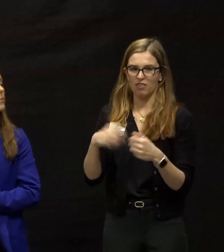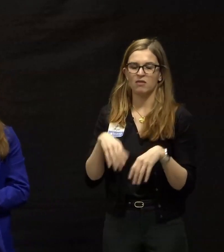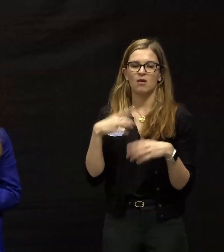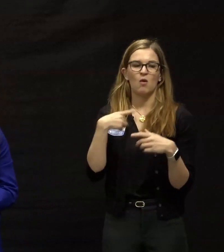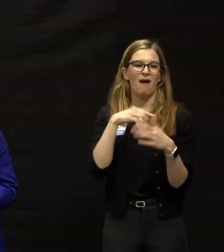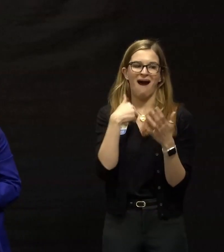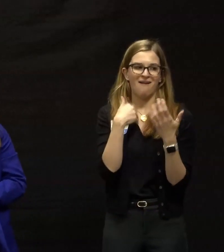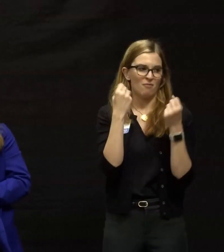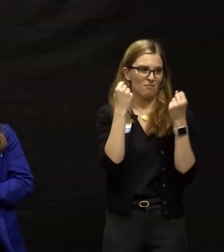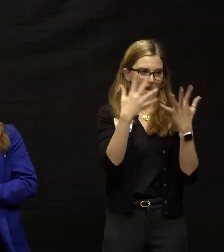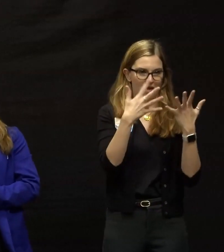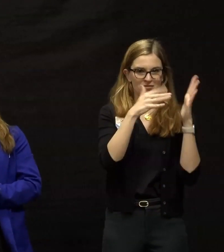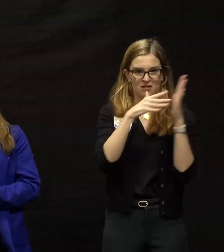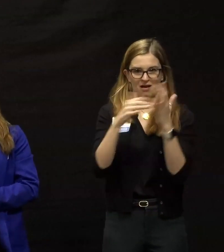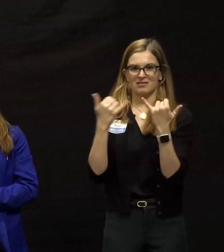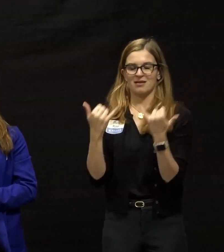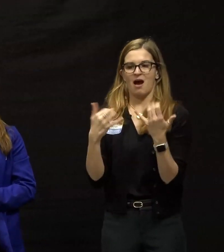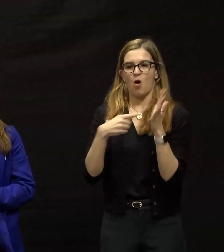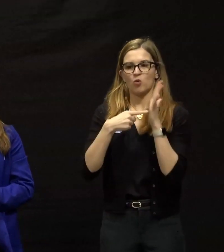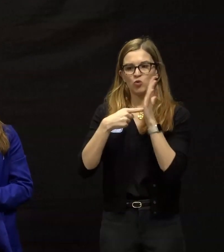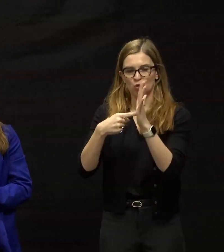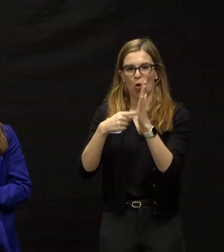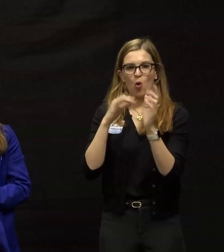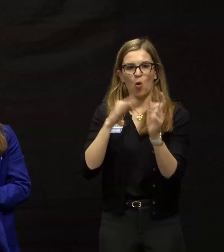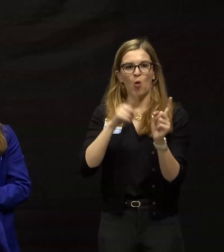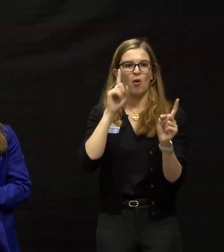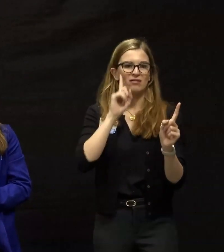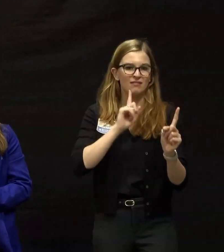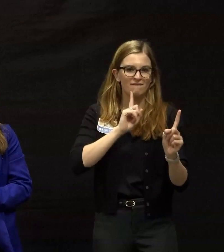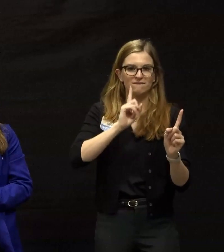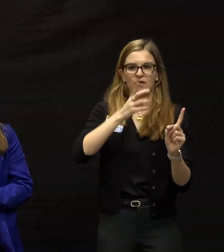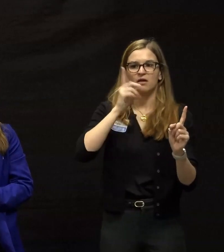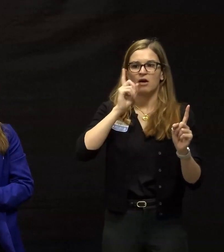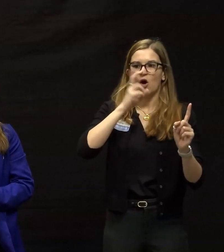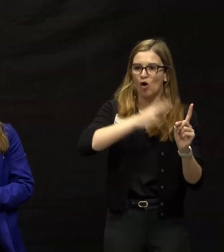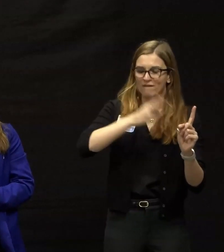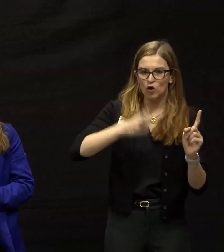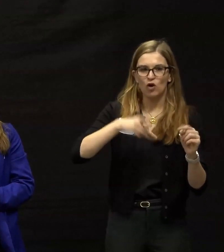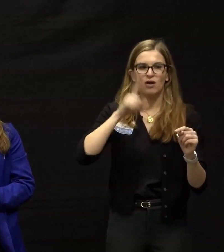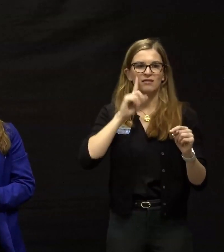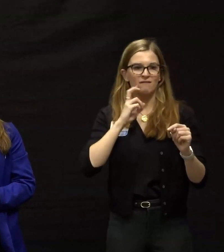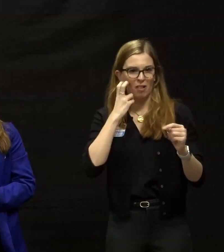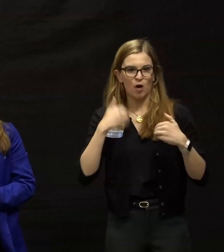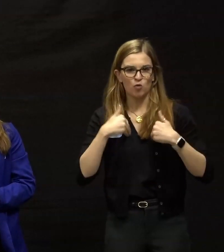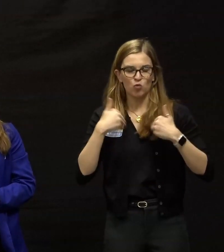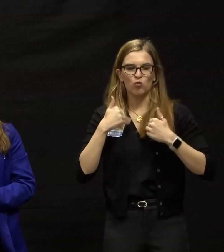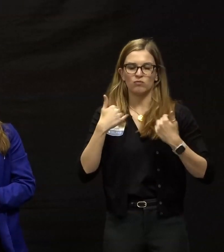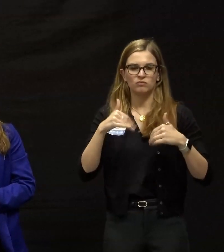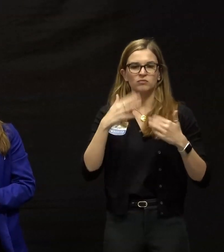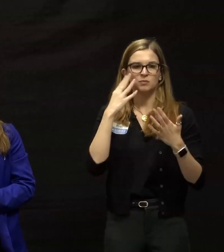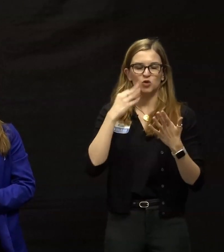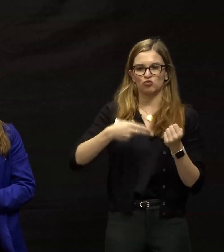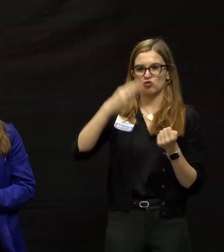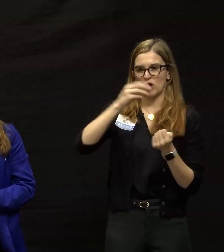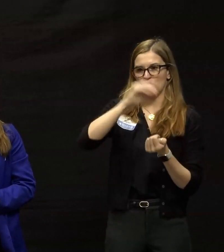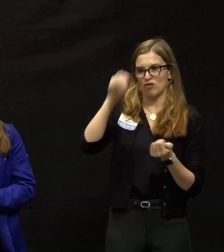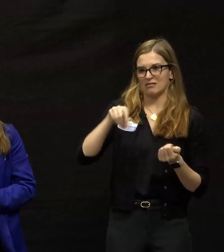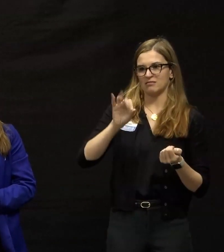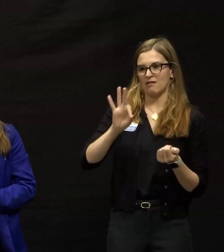when it comes to mental health. There are lots of studies right now that show that deaf and hard of hearing and deafblind youth experience